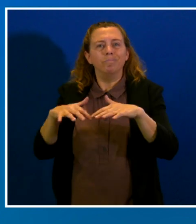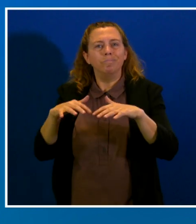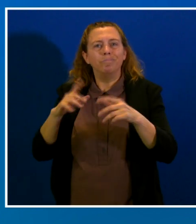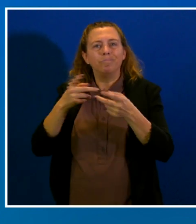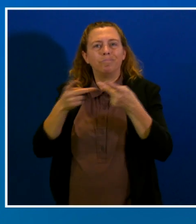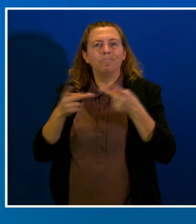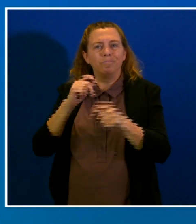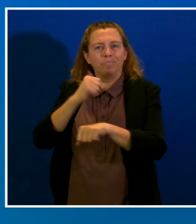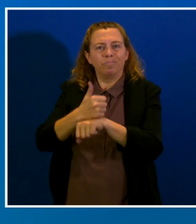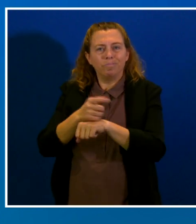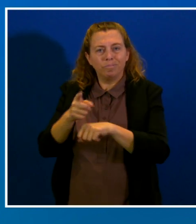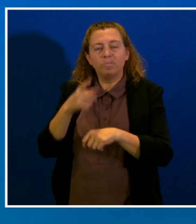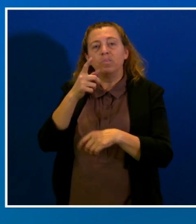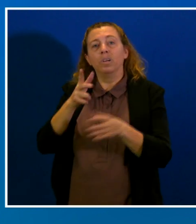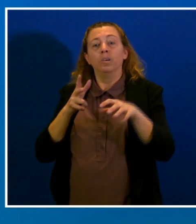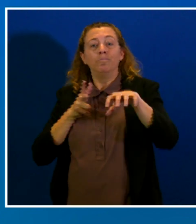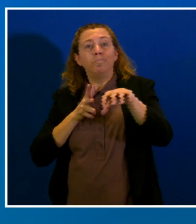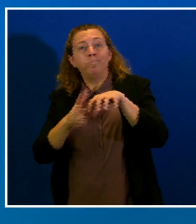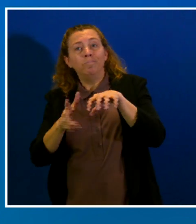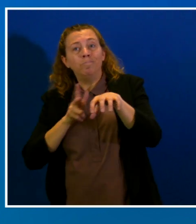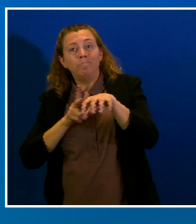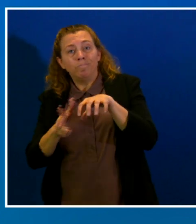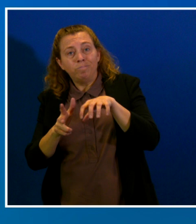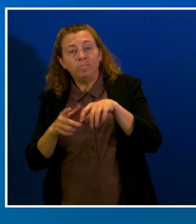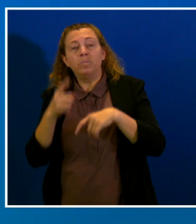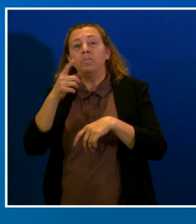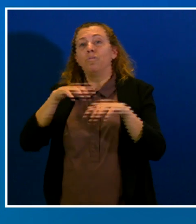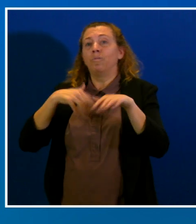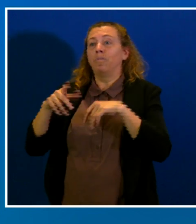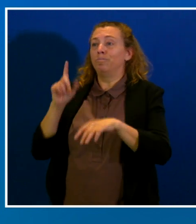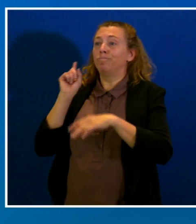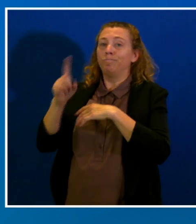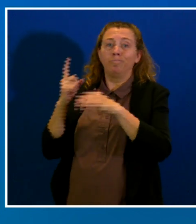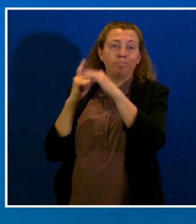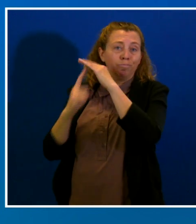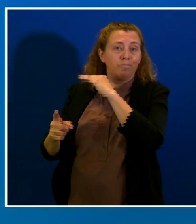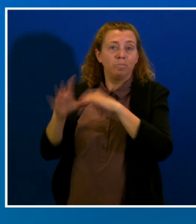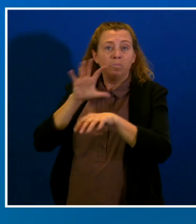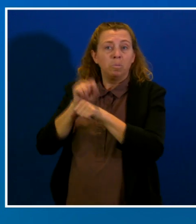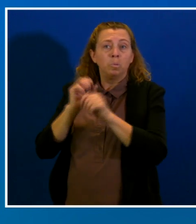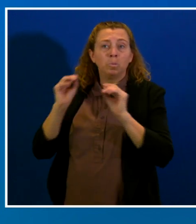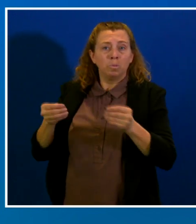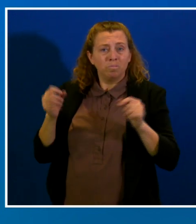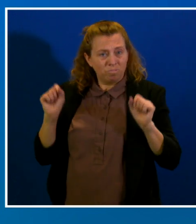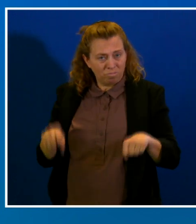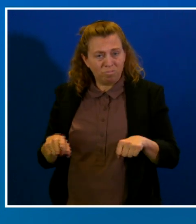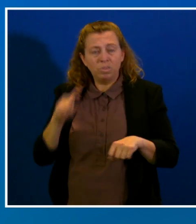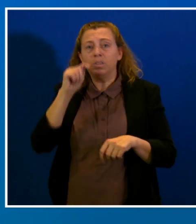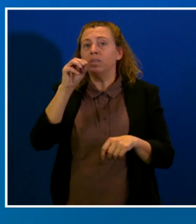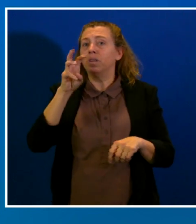in central Vancouver continues to provide first and second dose vaccinations by appointment.